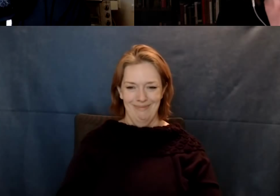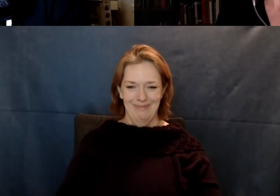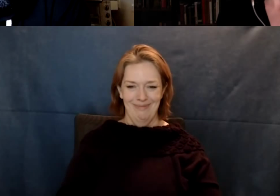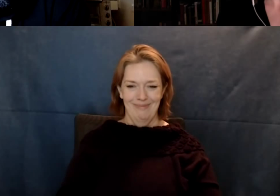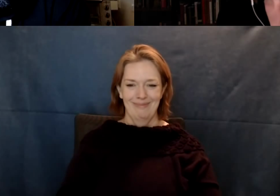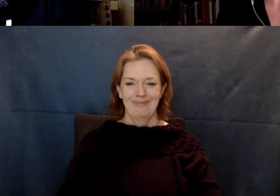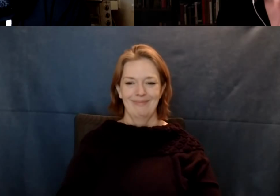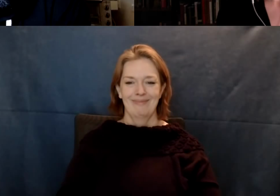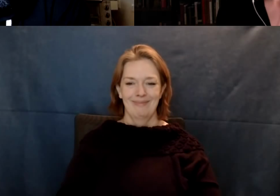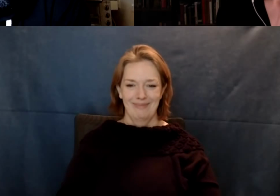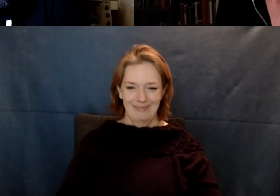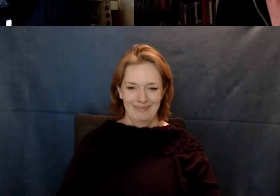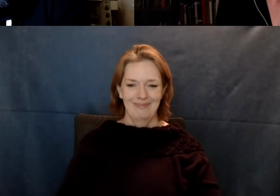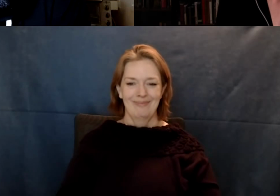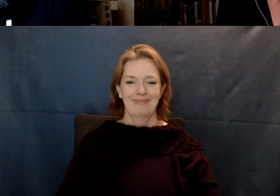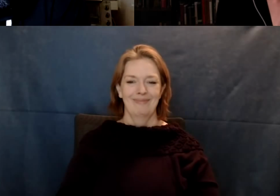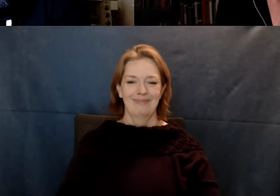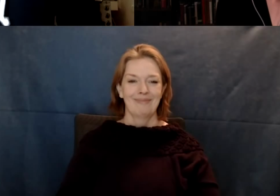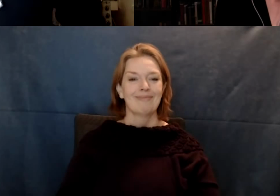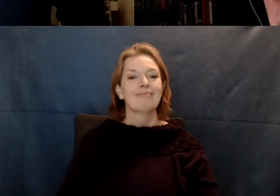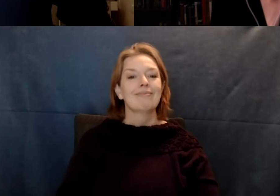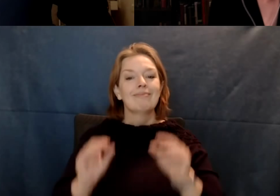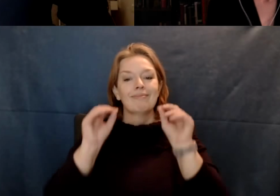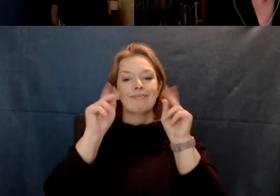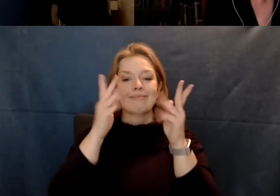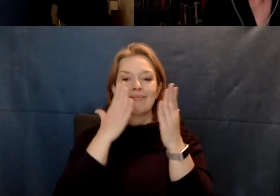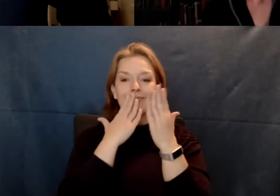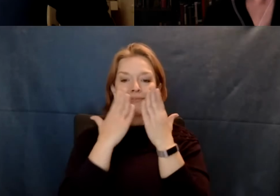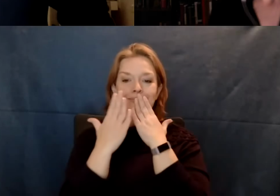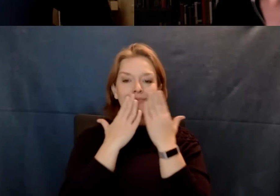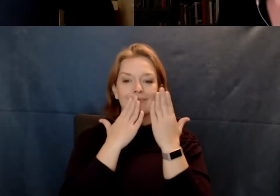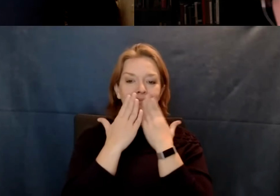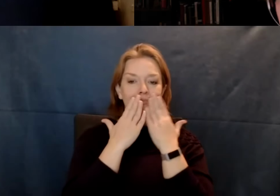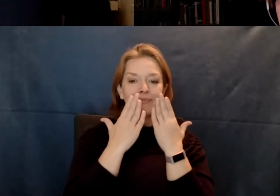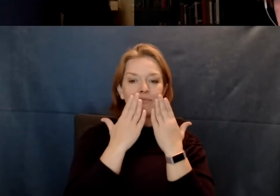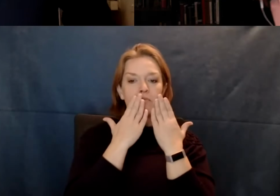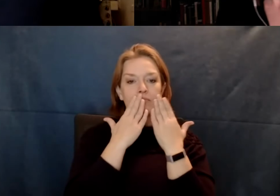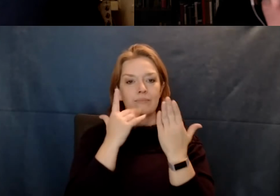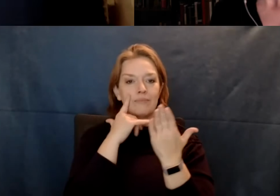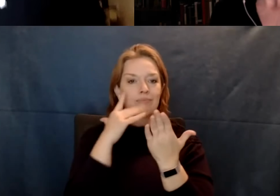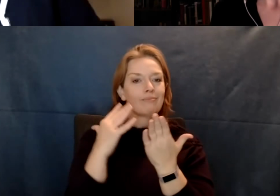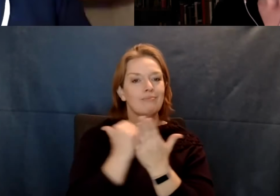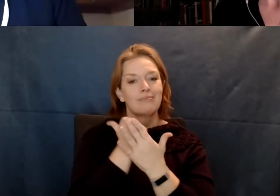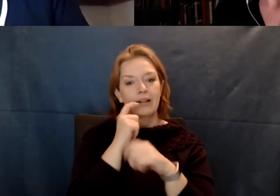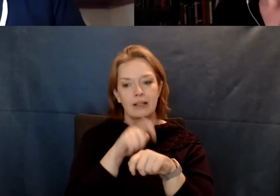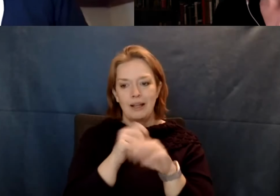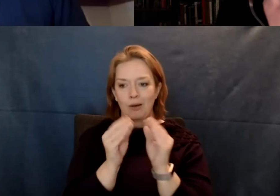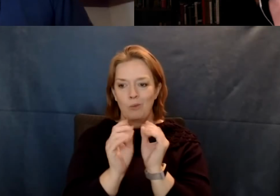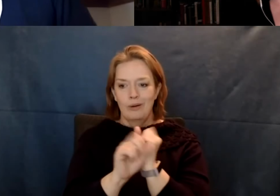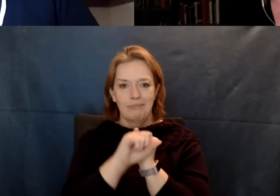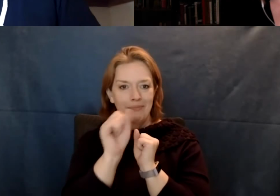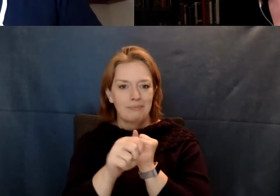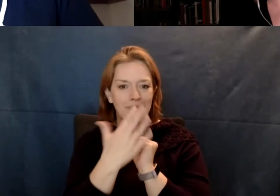Thanks for taking a little extra time to answer a few more questions, and thank everyone for